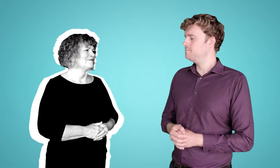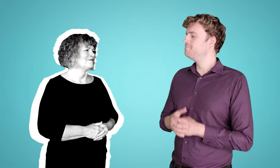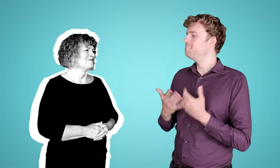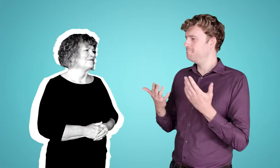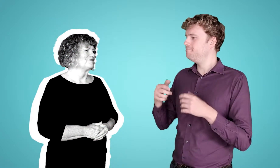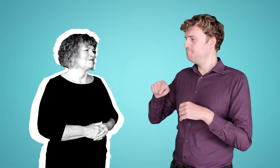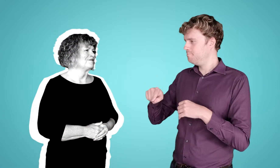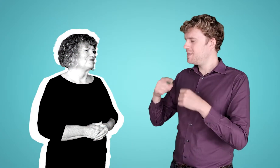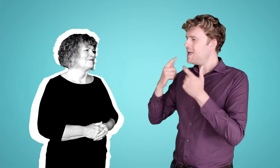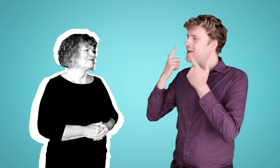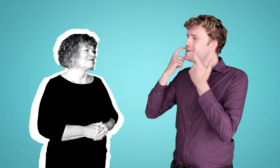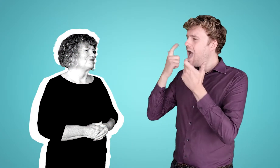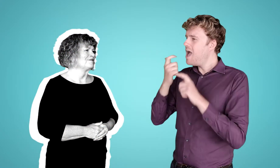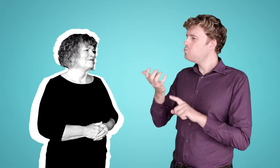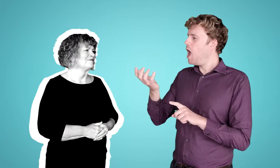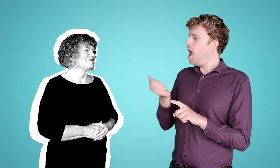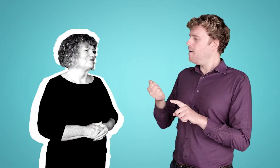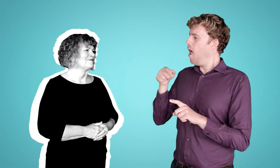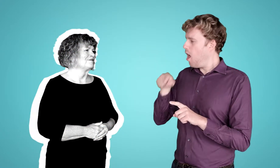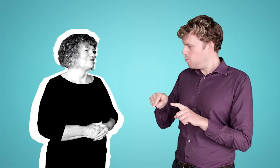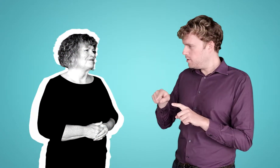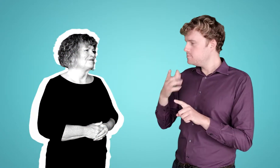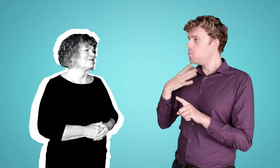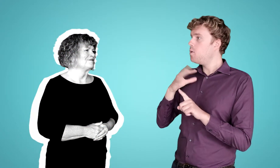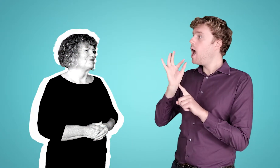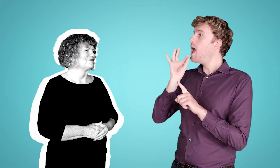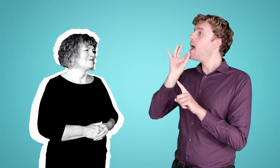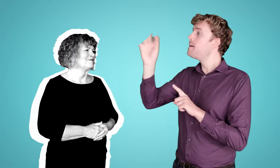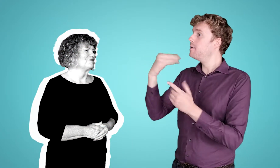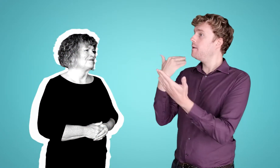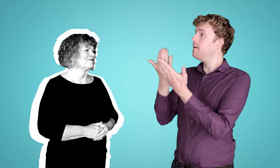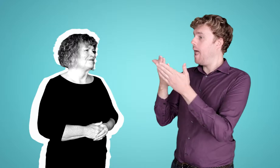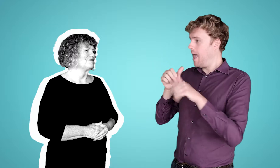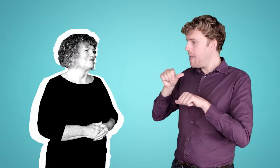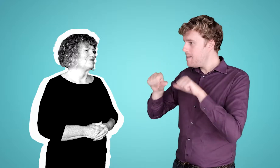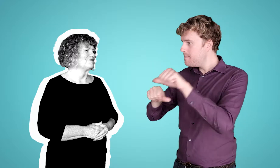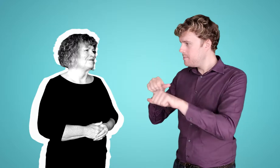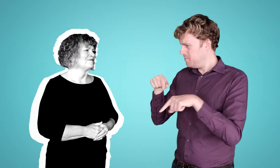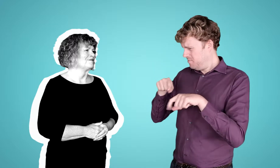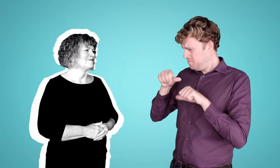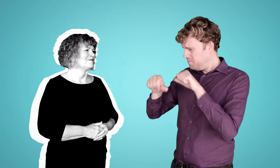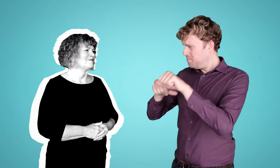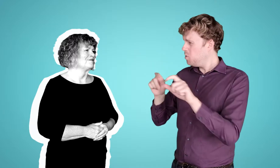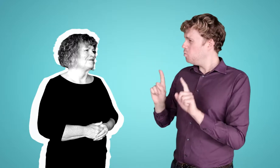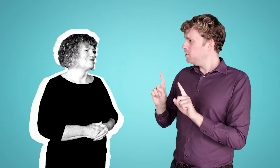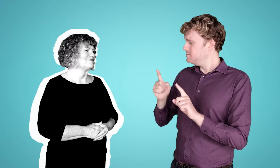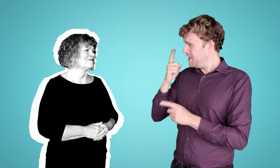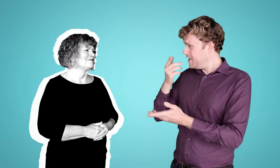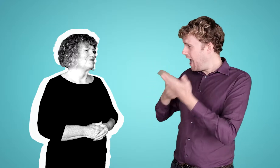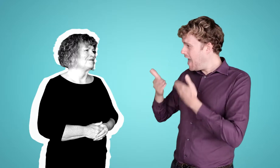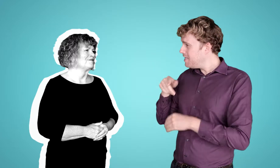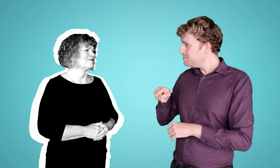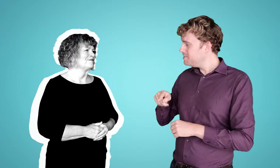Can you tell me how someone should apply for Carer's Allowance?